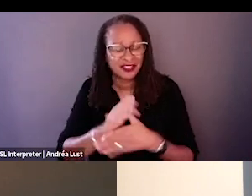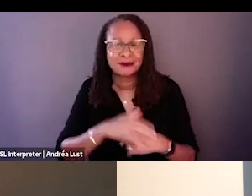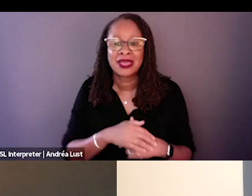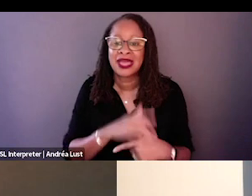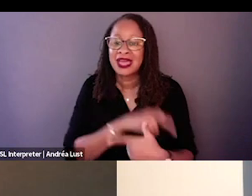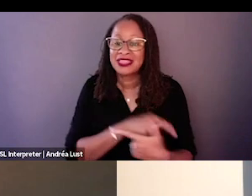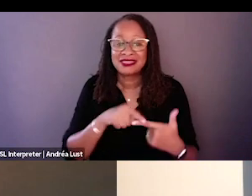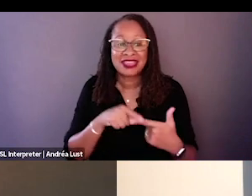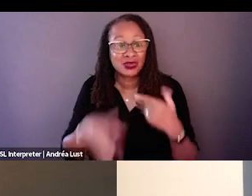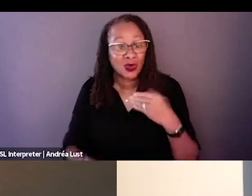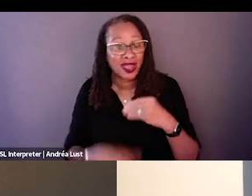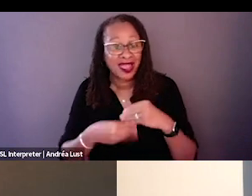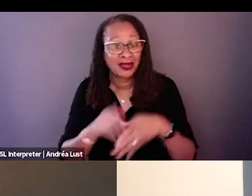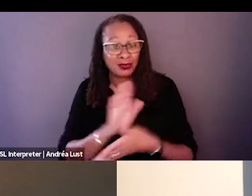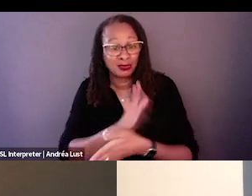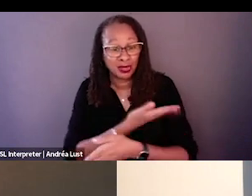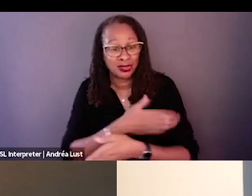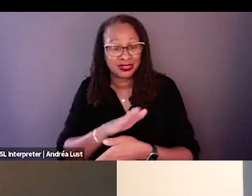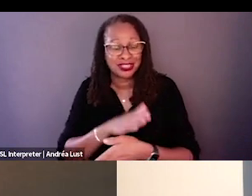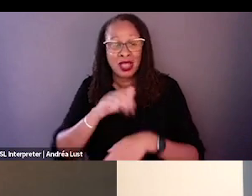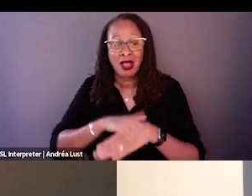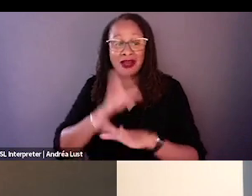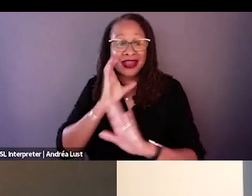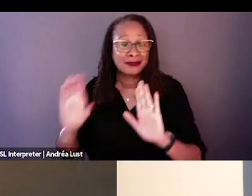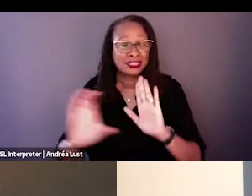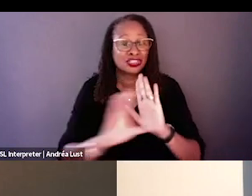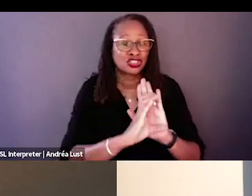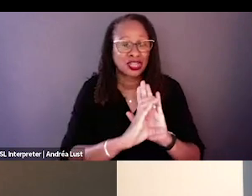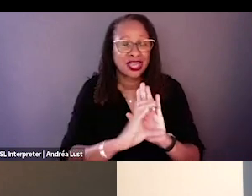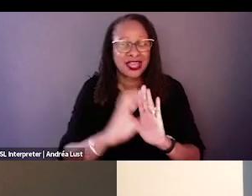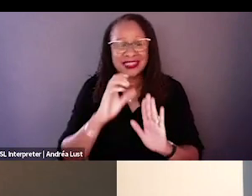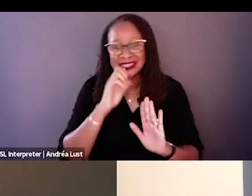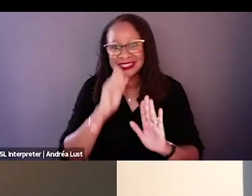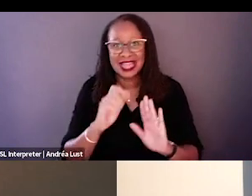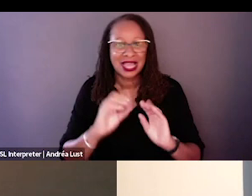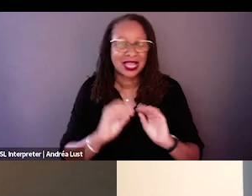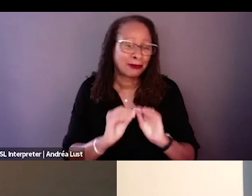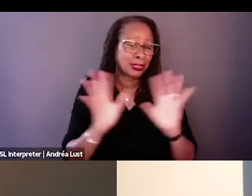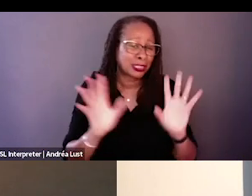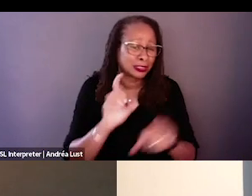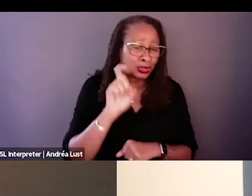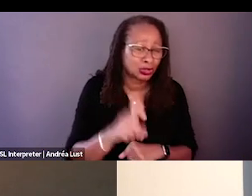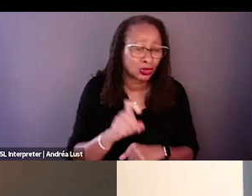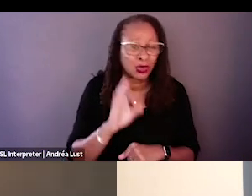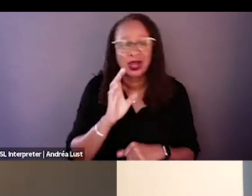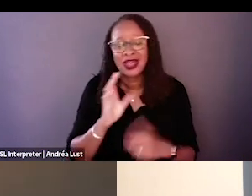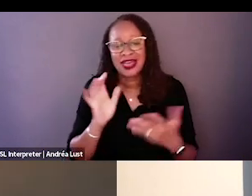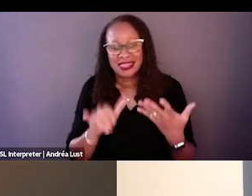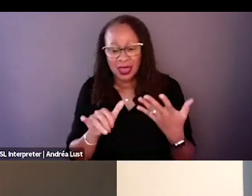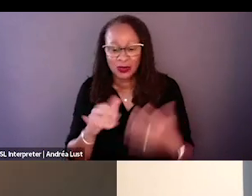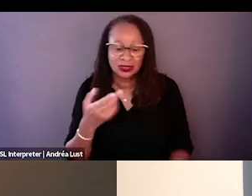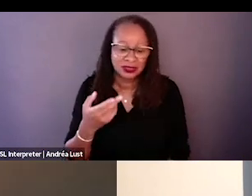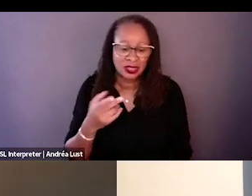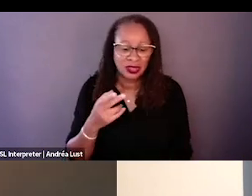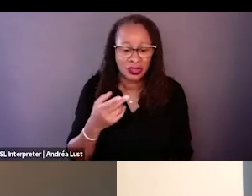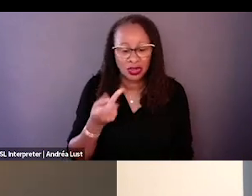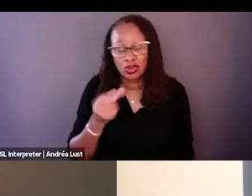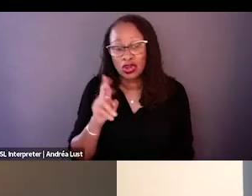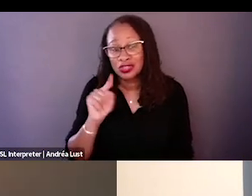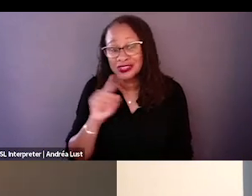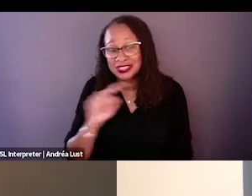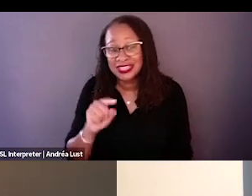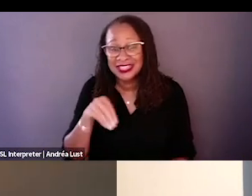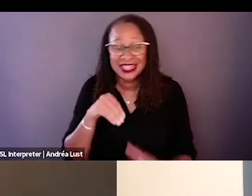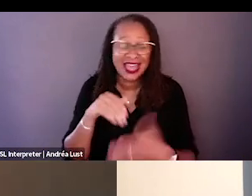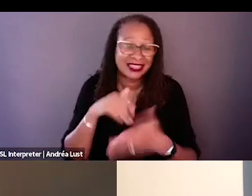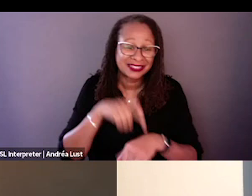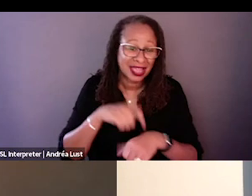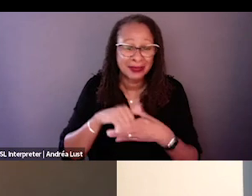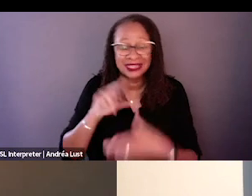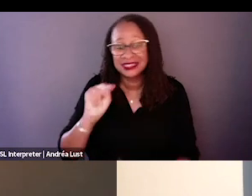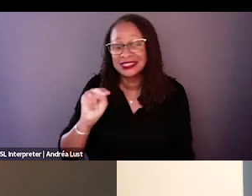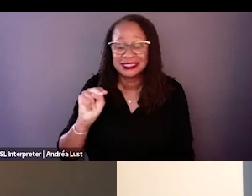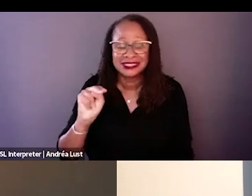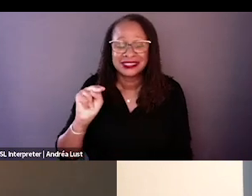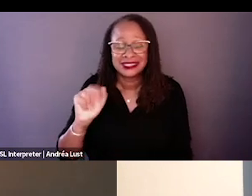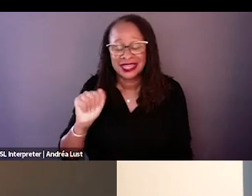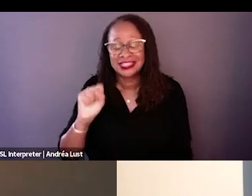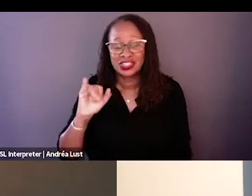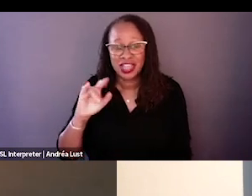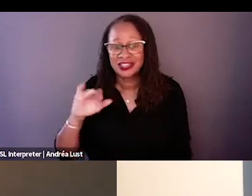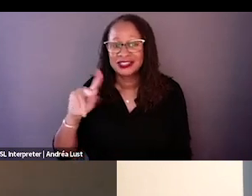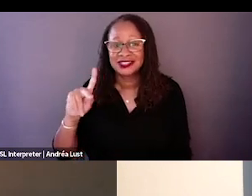You say, yes, and look at so much from that he performed and you find a song called "chasing